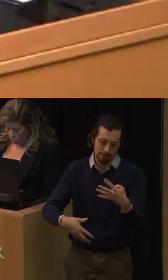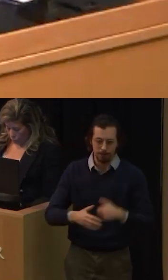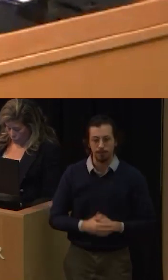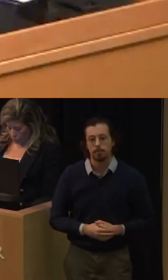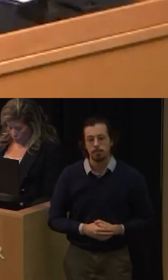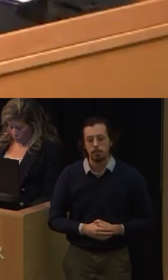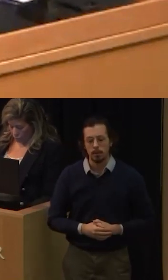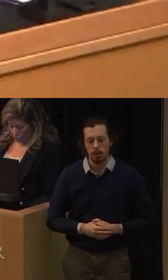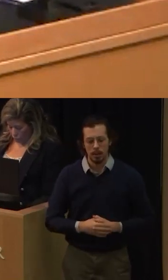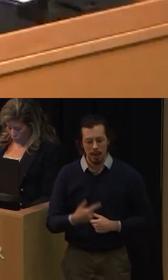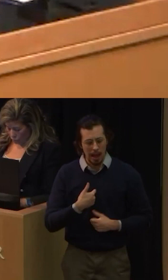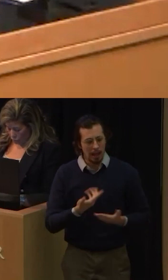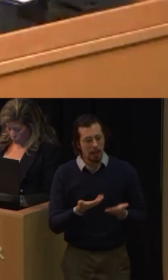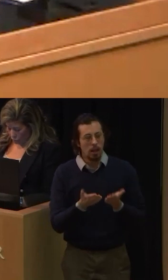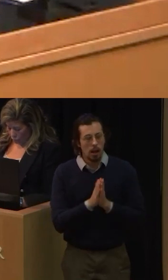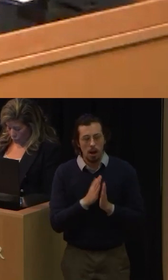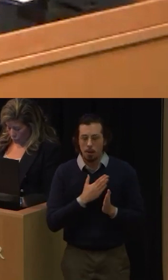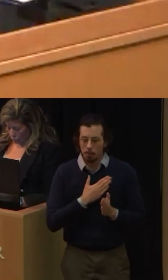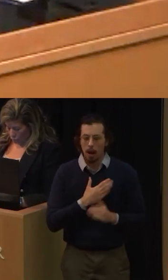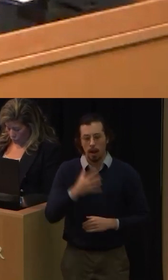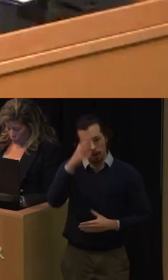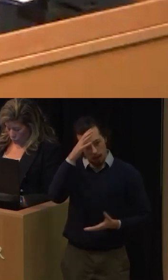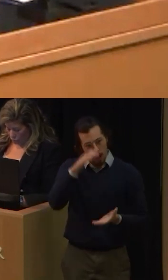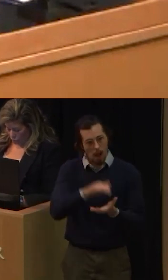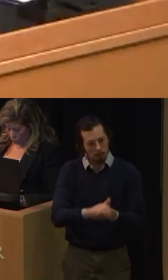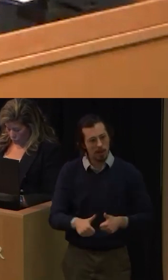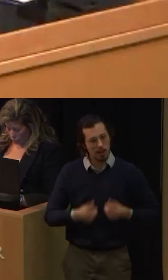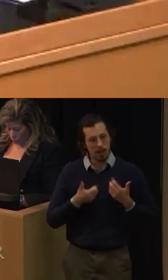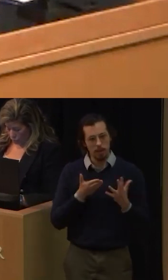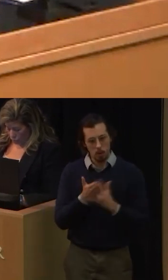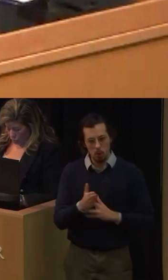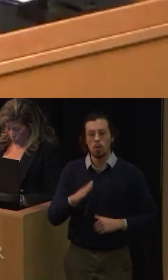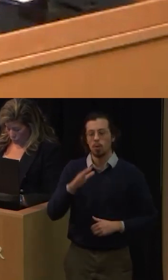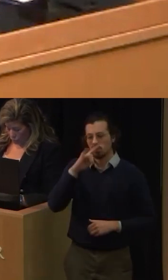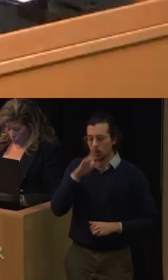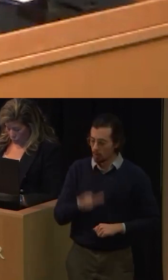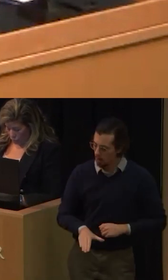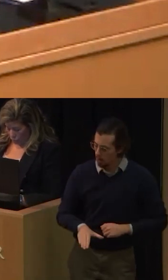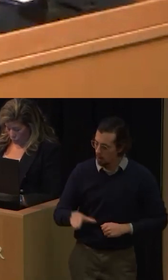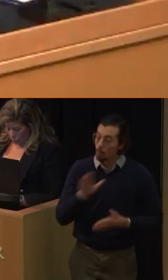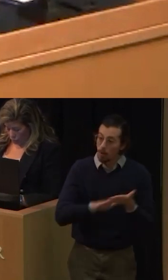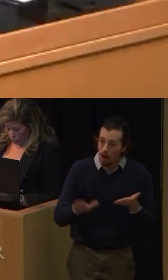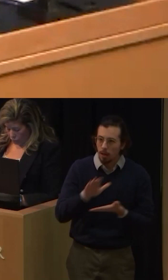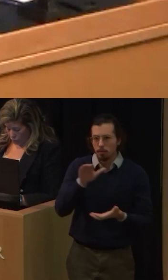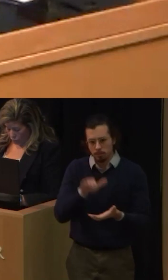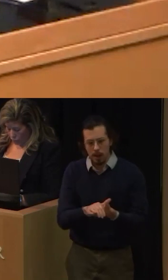All I asked was my husband to live to see all of my children graduate college, get married, you know, real things like walk them down the aisle,